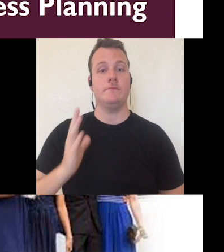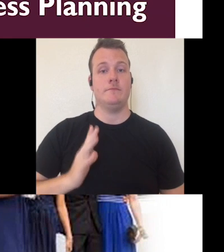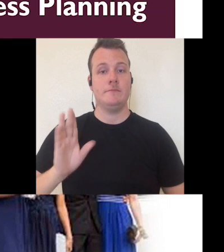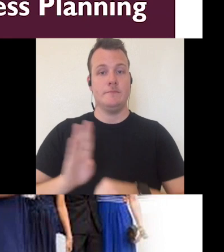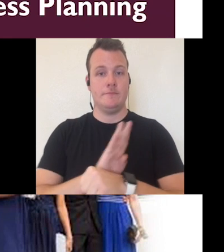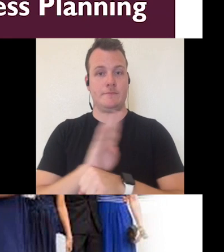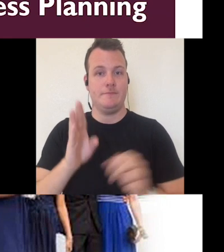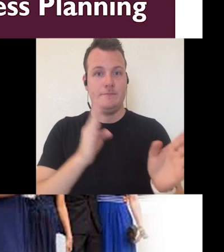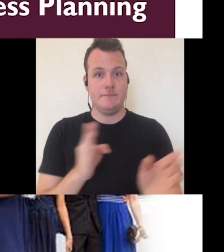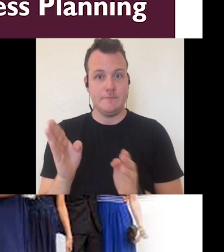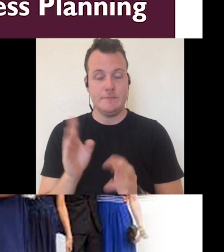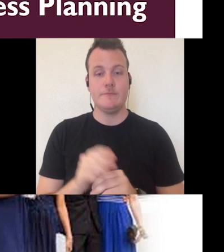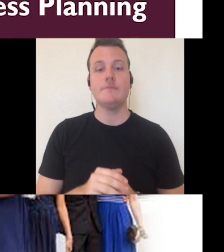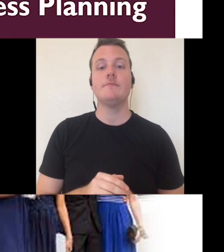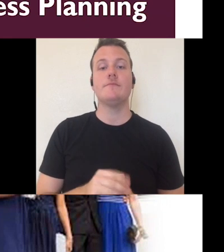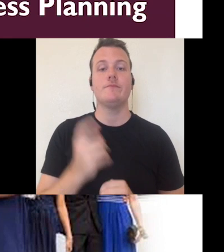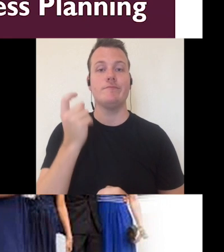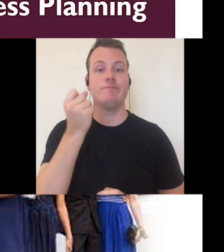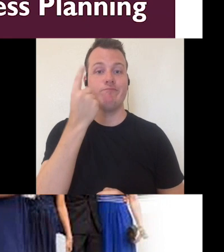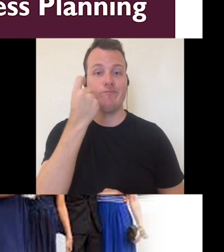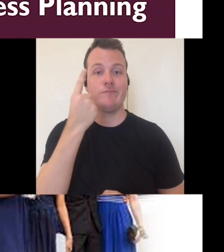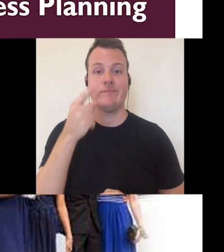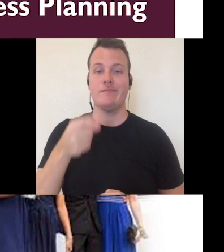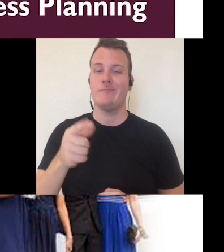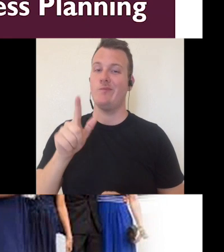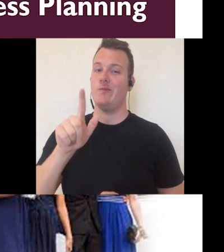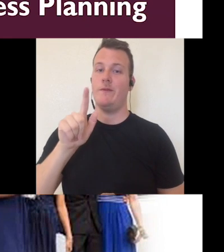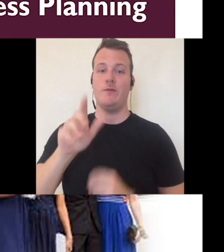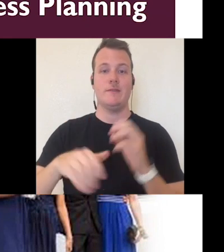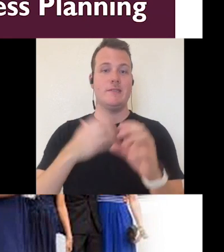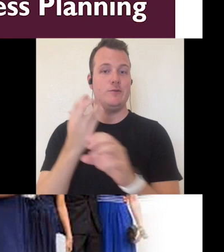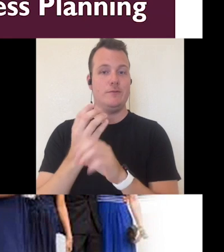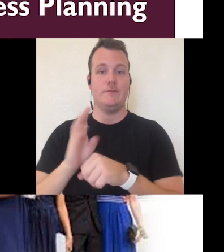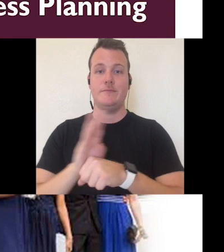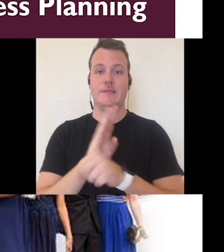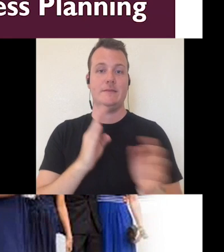you do it now. You get- you gather the research and the pre plan and the data,